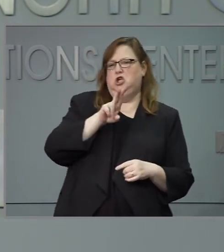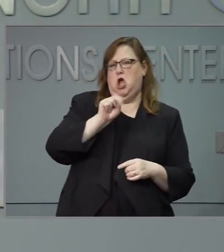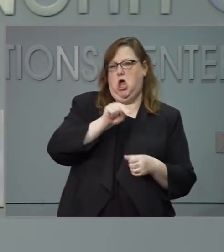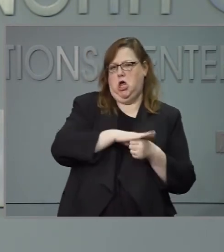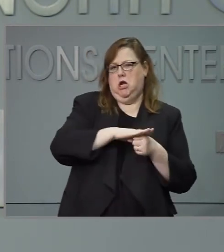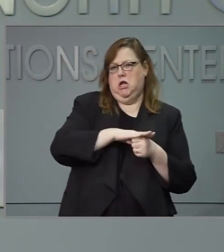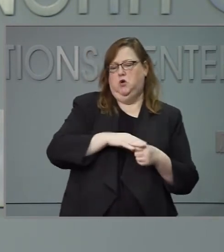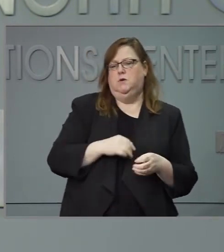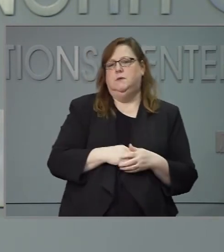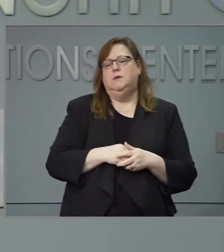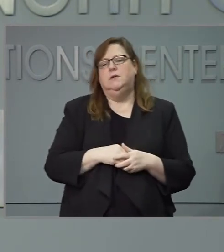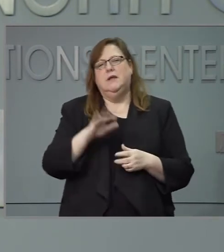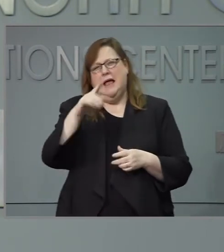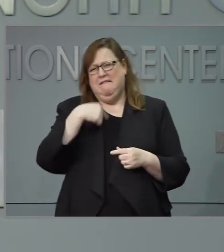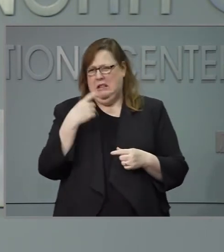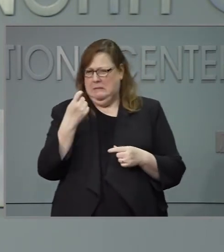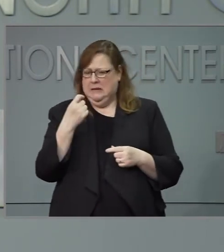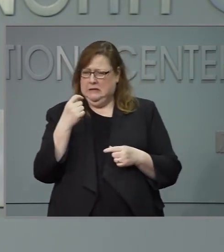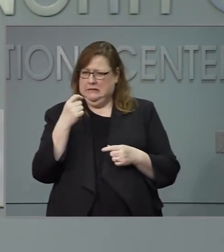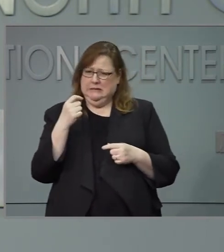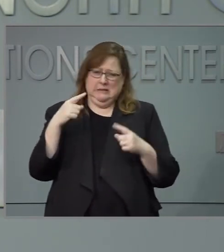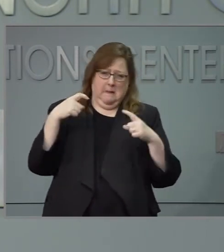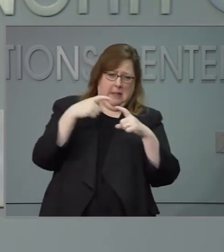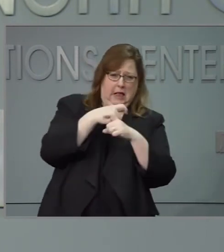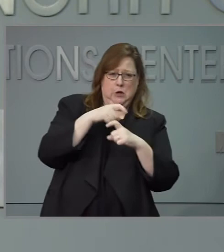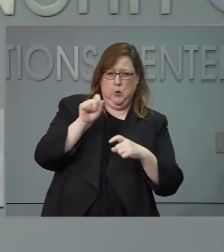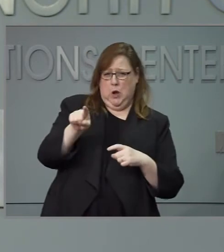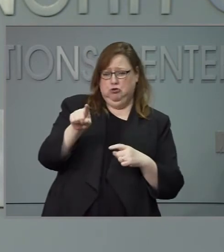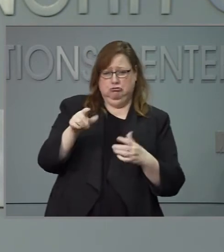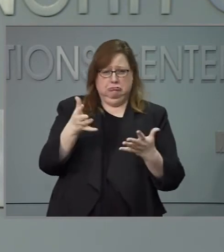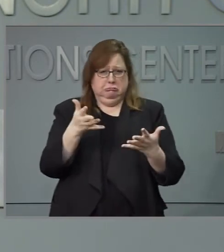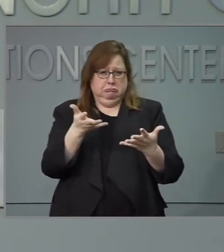NECESIDADES ESPECIALES NECESITAN AYUDA Y NO RESPONDER BIEN CON EL